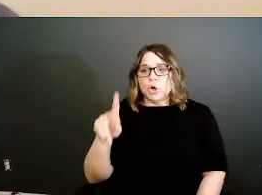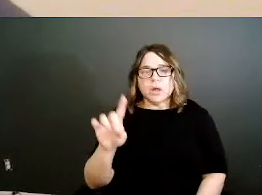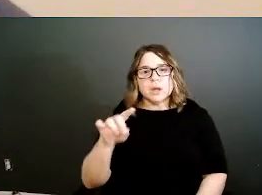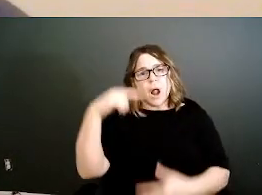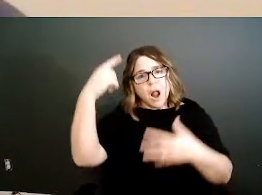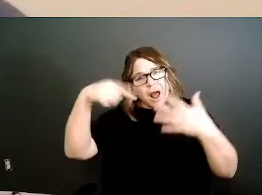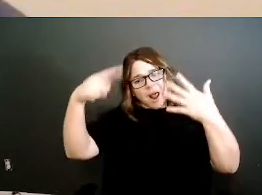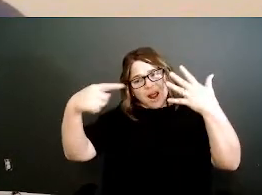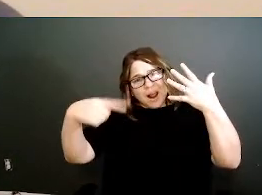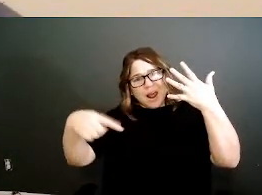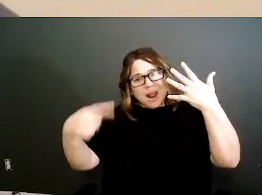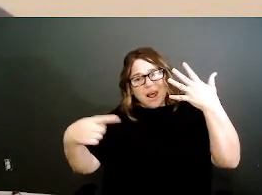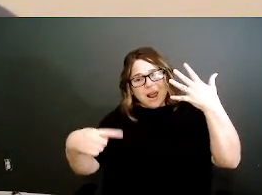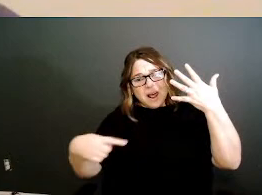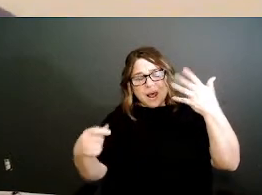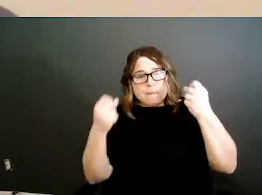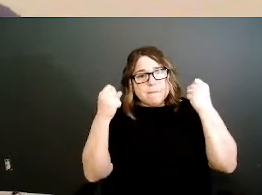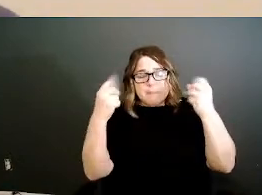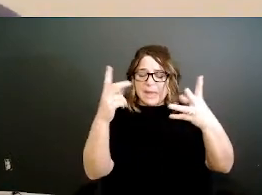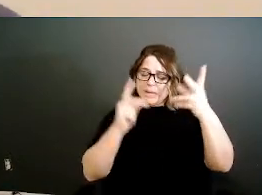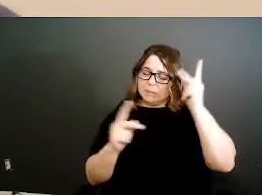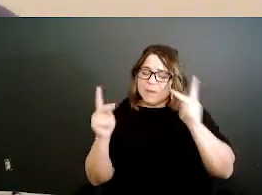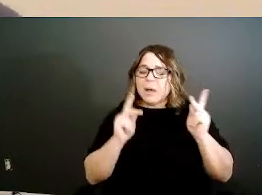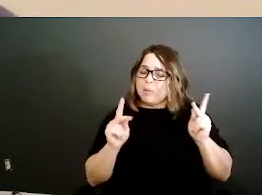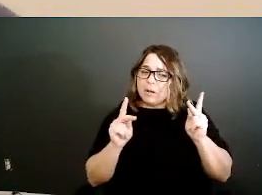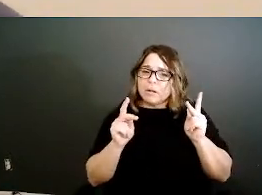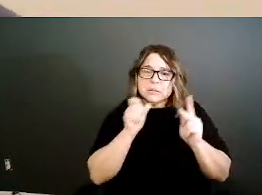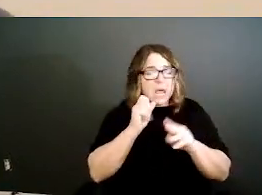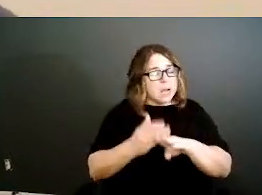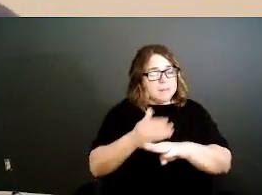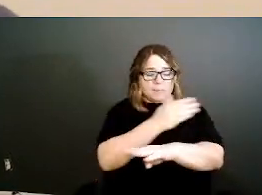PAST REFORMS IN ORDER TO MASK THE OVERUSE OF COACHING IN LIEU OF APPROPRIATE DISCIPLINE.